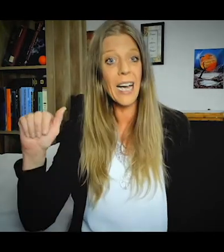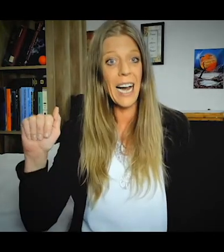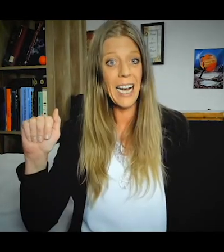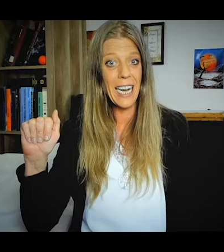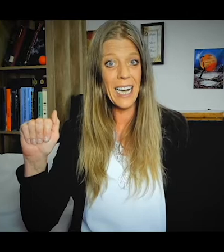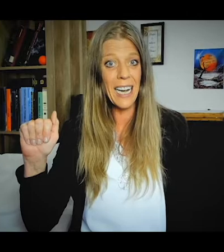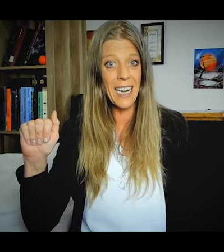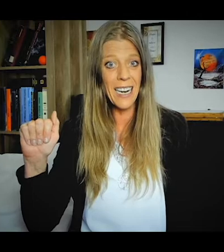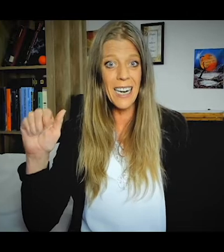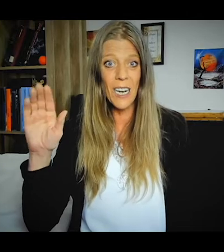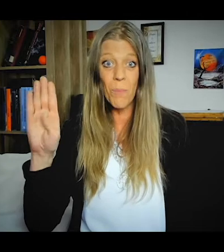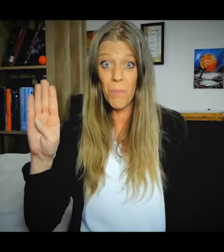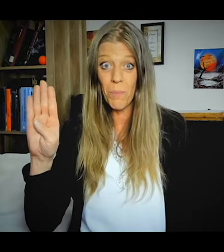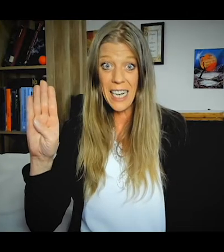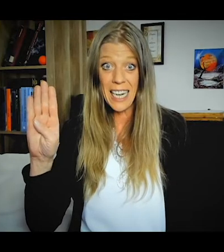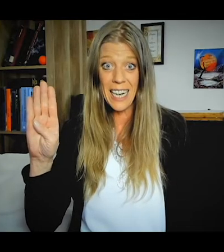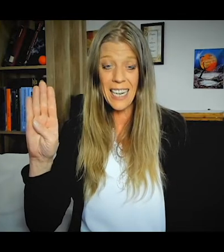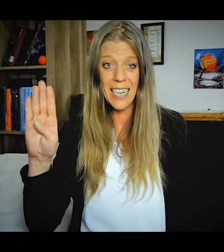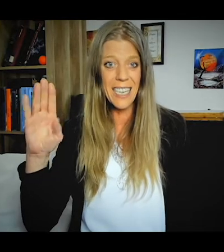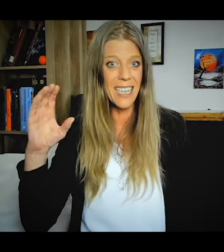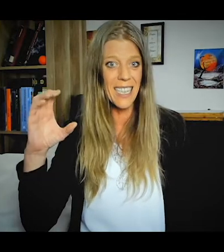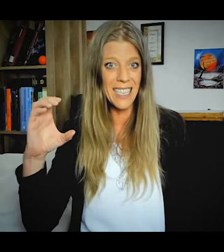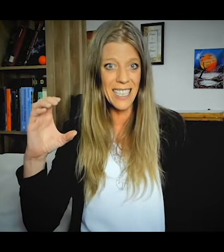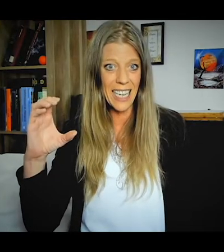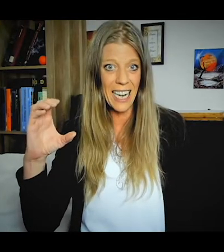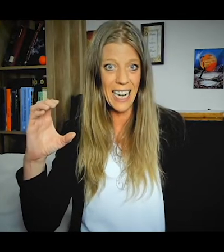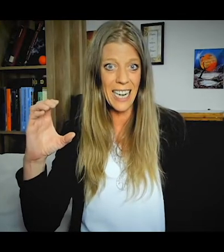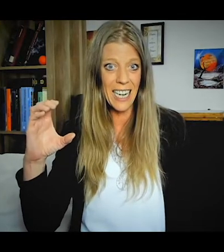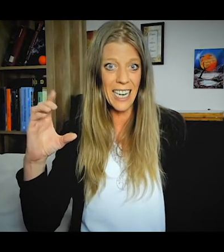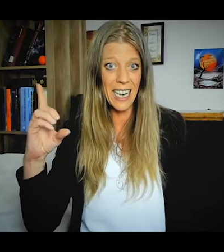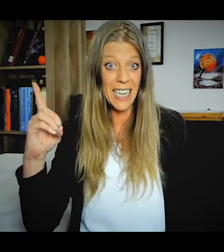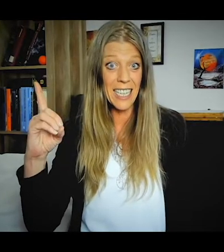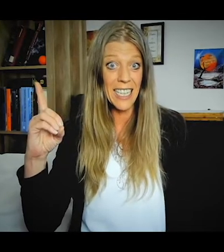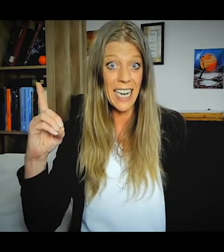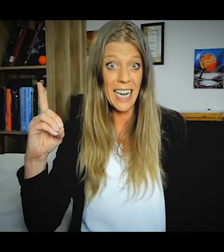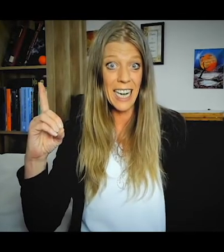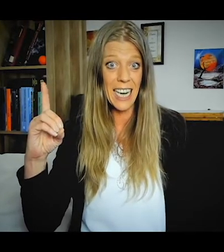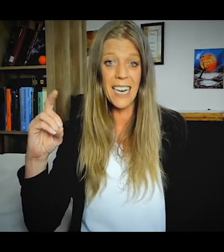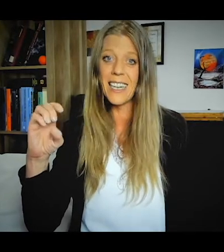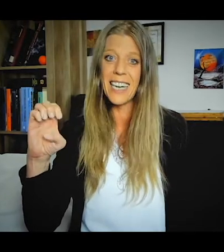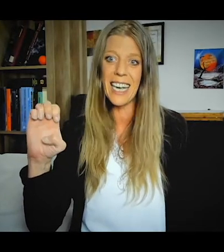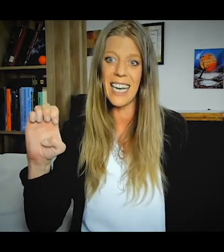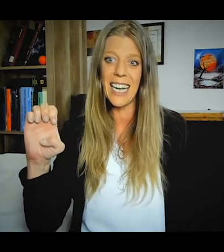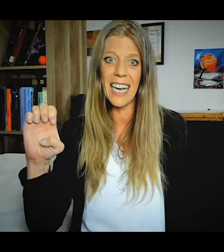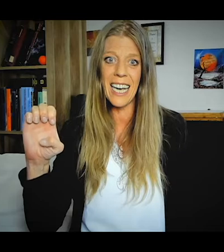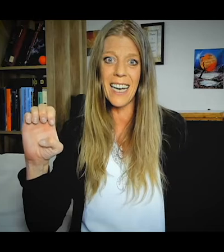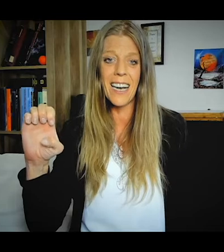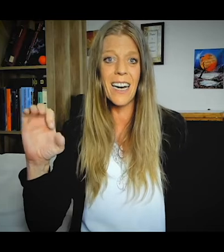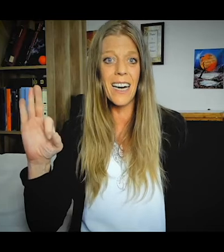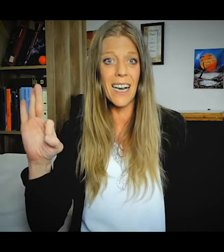A B C D E